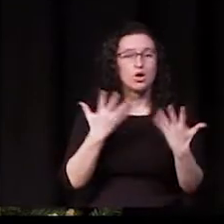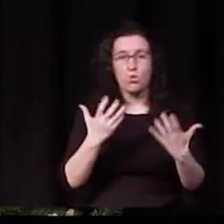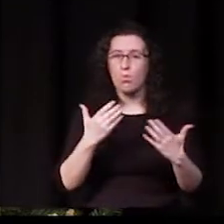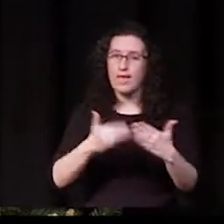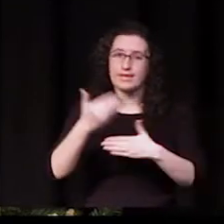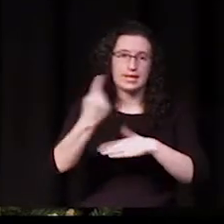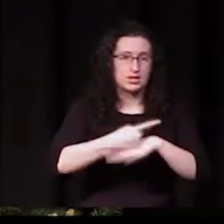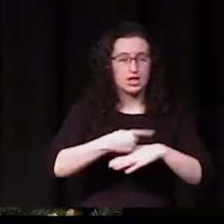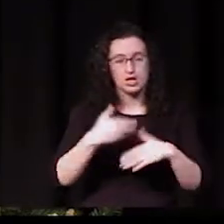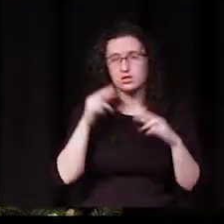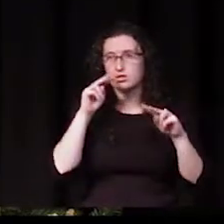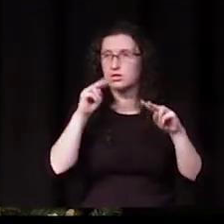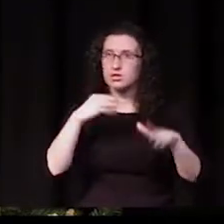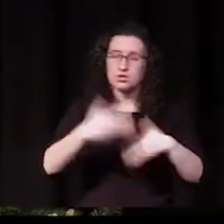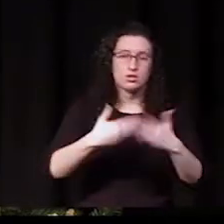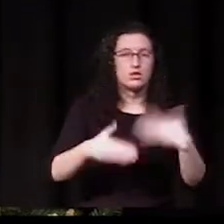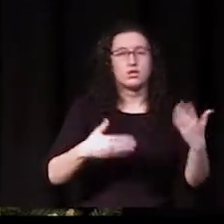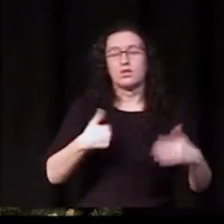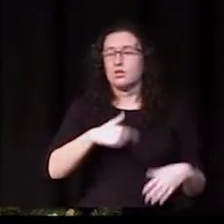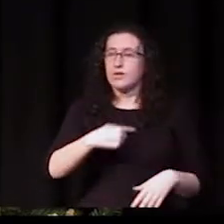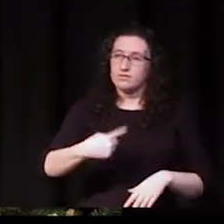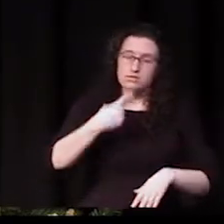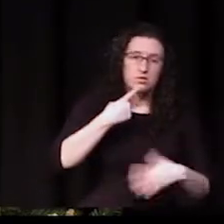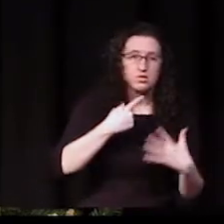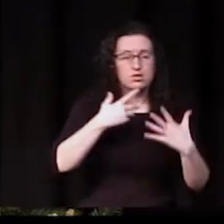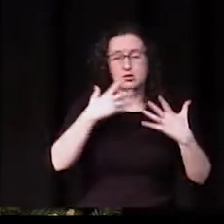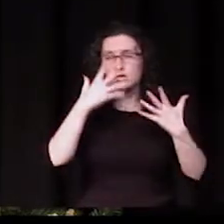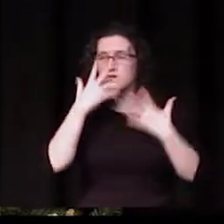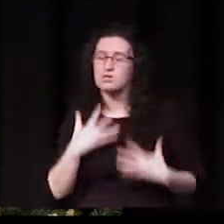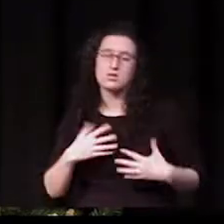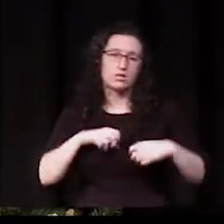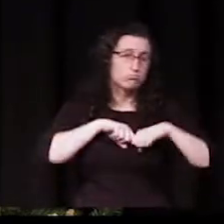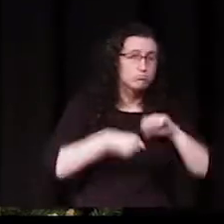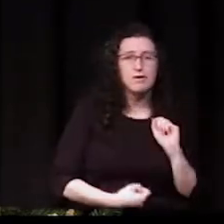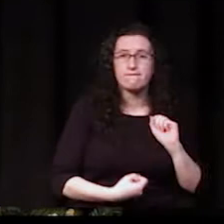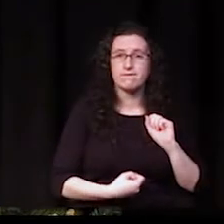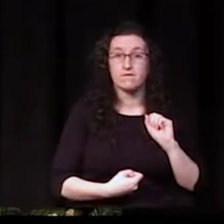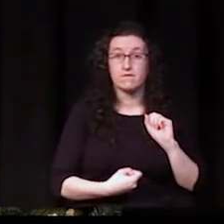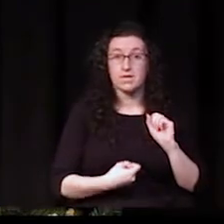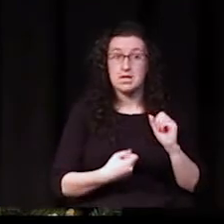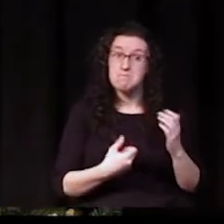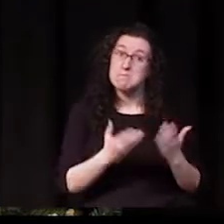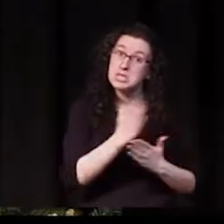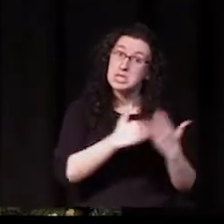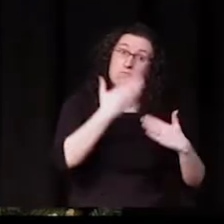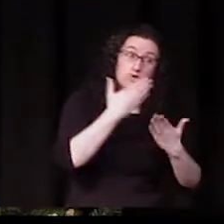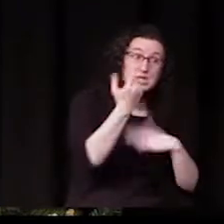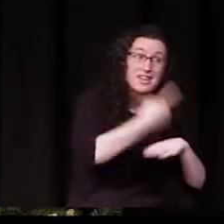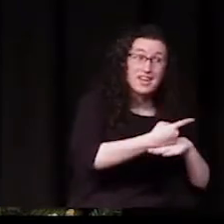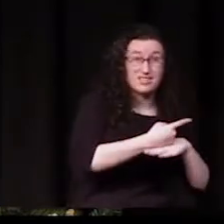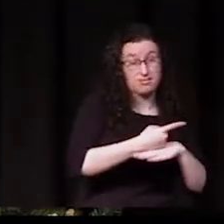We've done those days discouraged. We've done those days in grief. Perhaps there've been some good ones, perhaps there have been some bad ones, but friends,